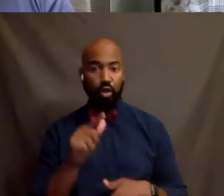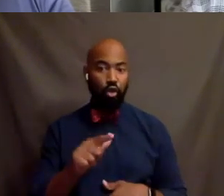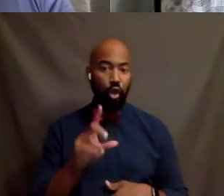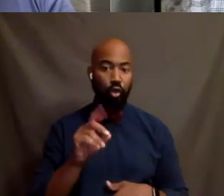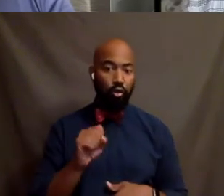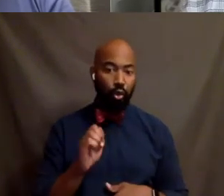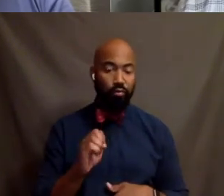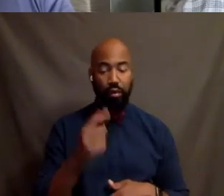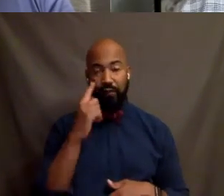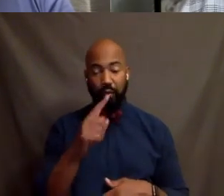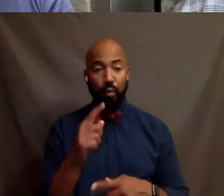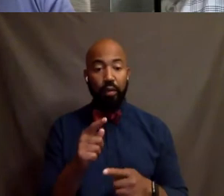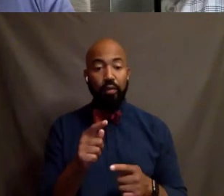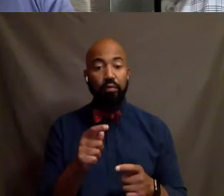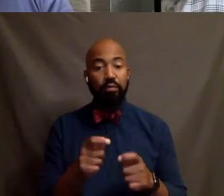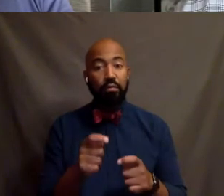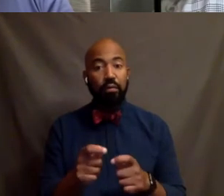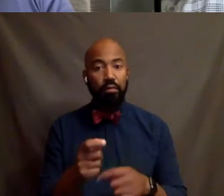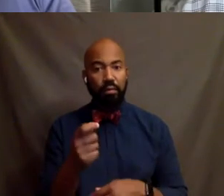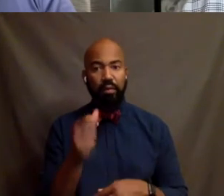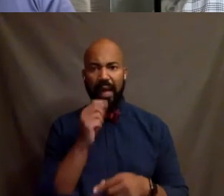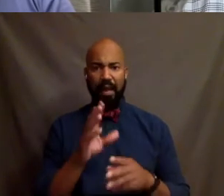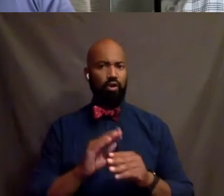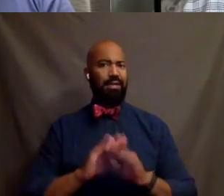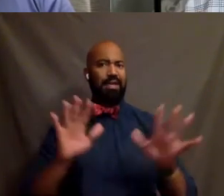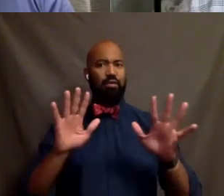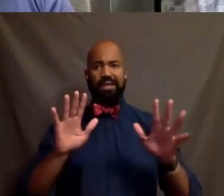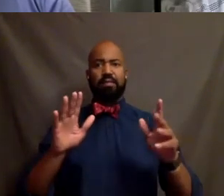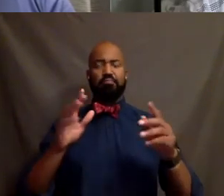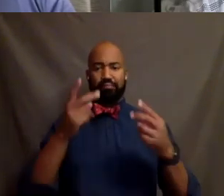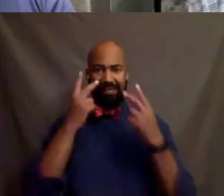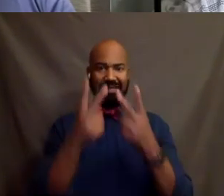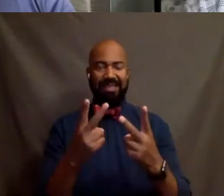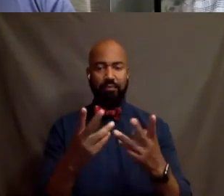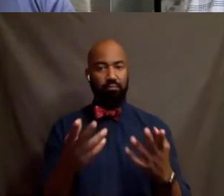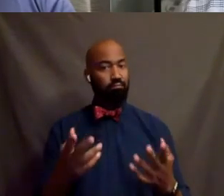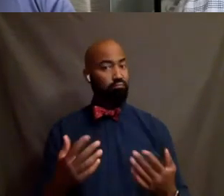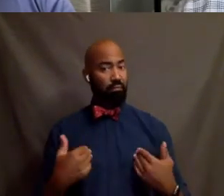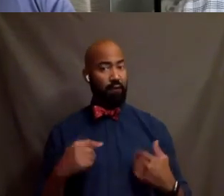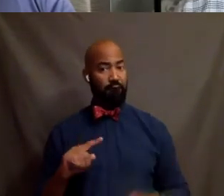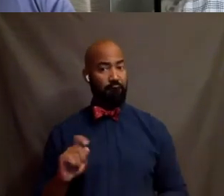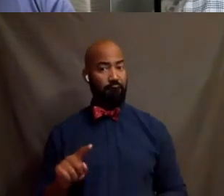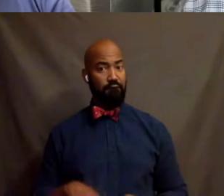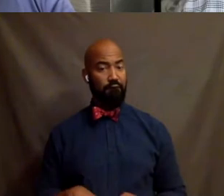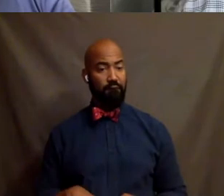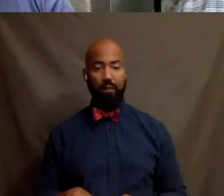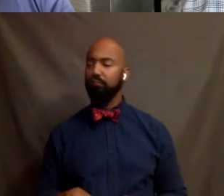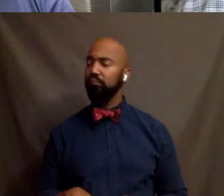that will be overly obvious? Yeah, that's such a great question and I would say that that is not a unique situation.